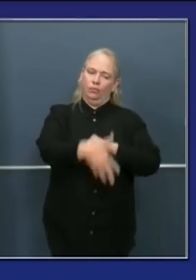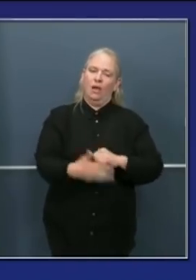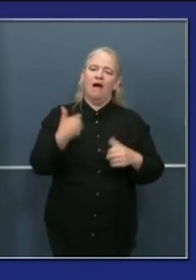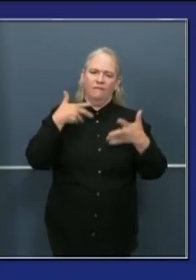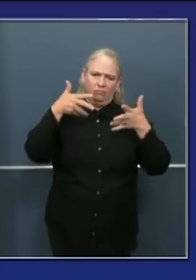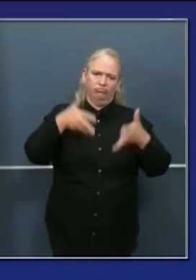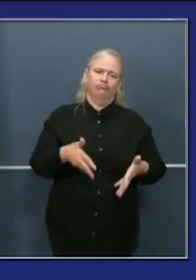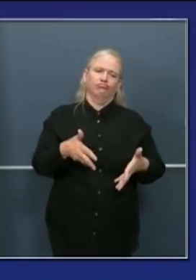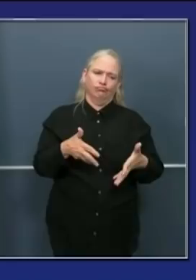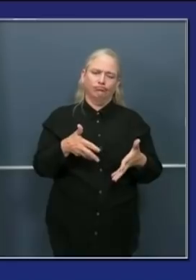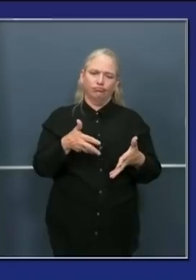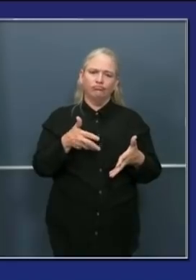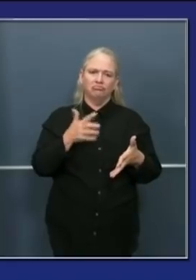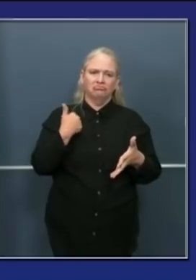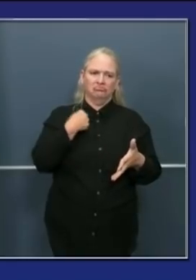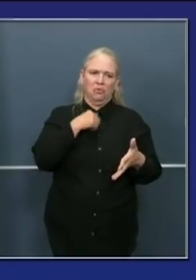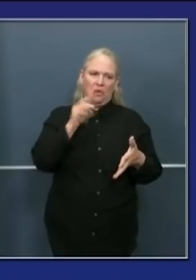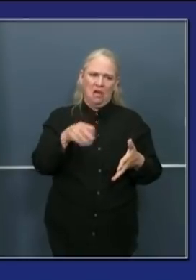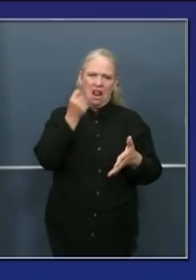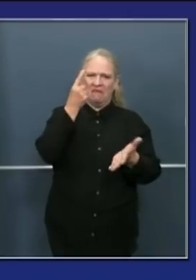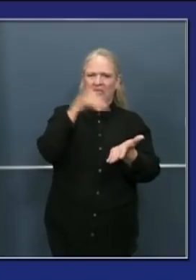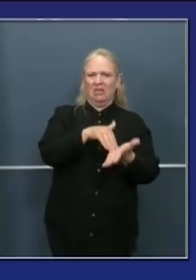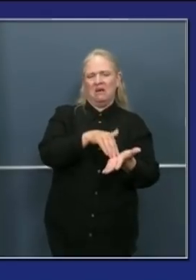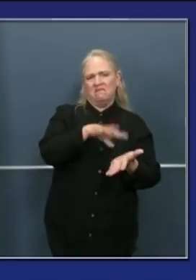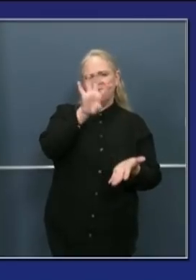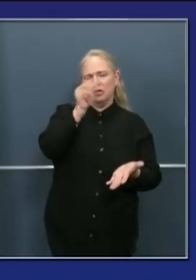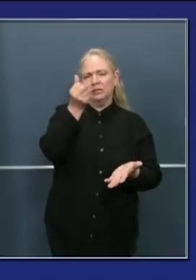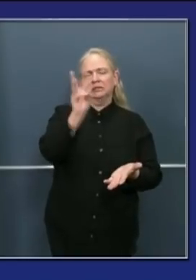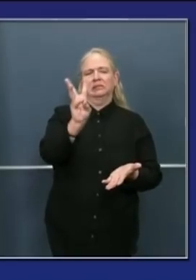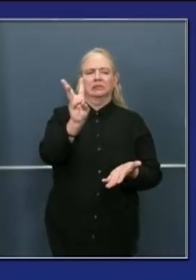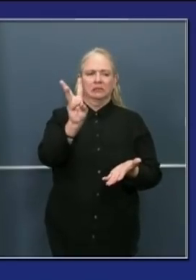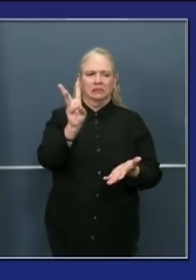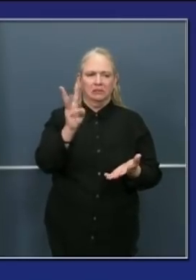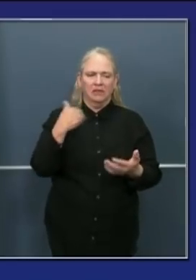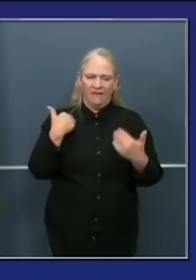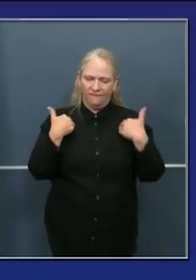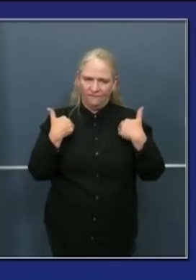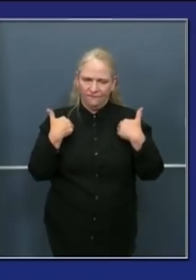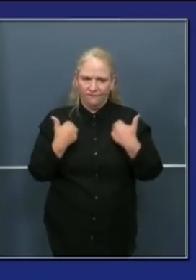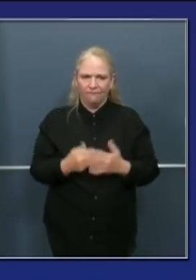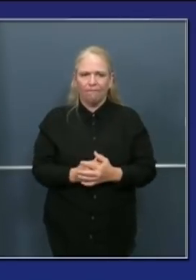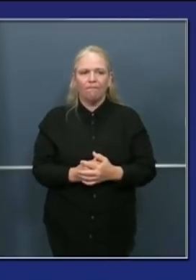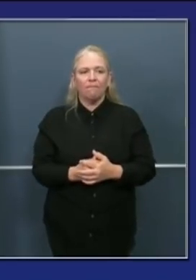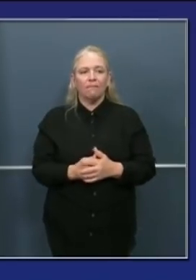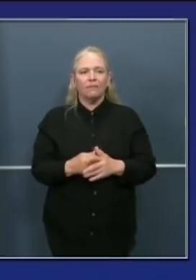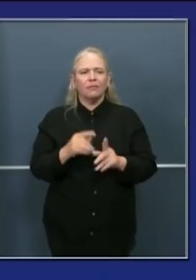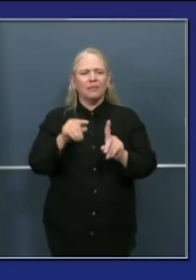TOTAL ICU BED POPULATION. VENTILATORS CONTINUE TO BE PLENTIFUL AT THE MOMENT.